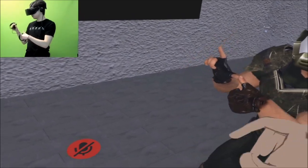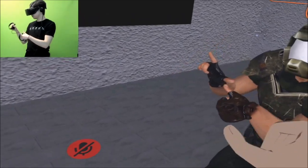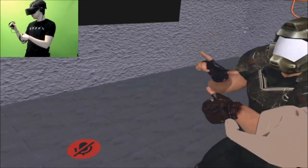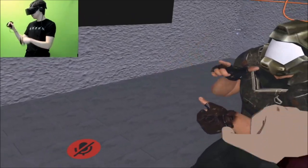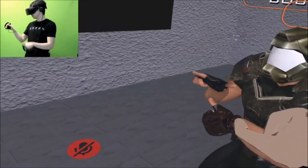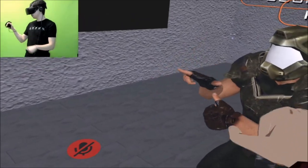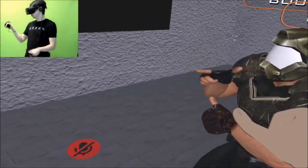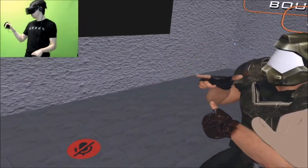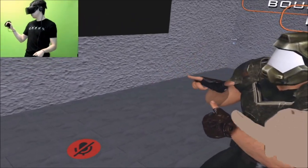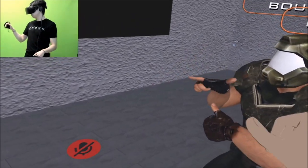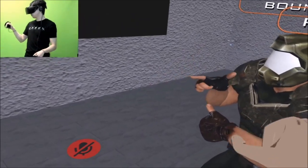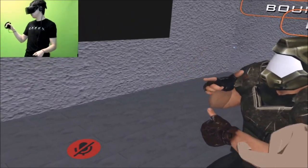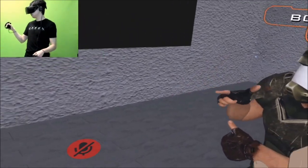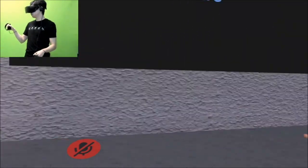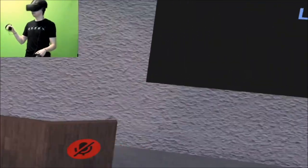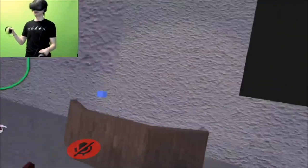Yes